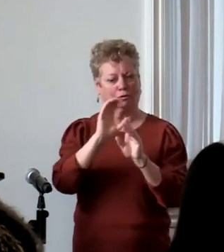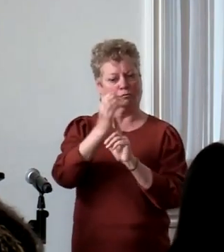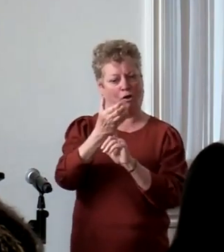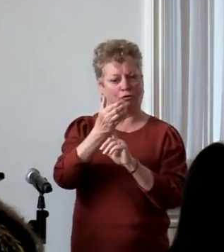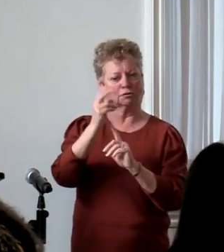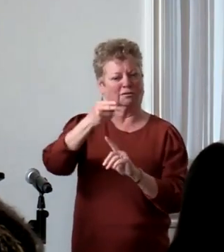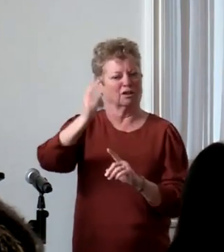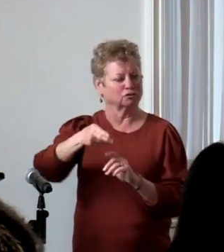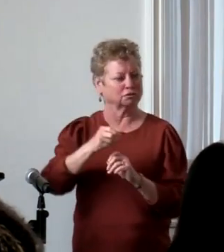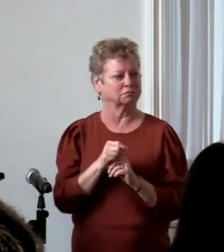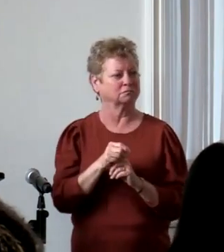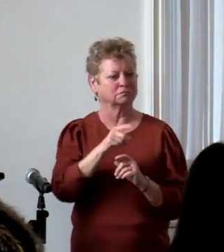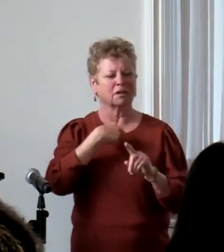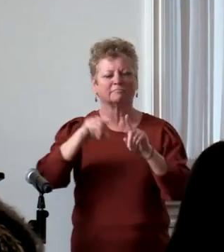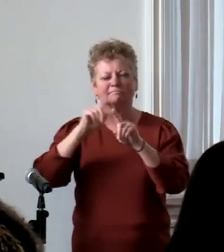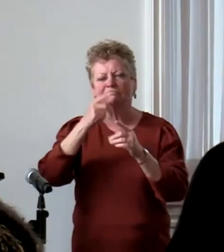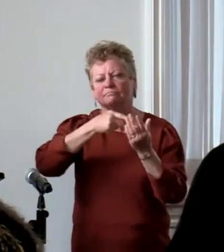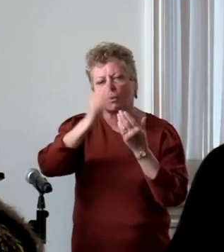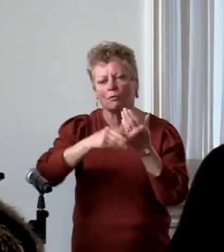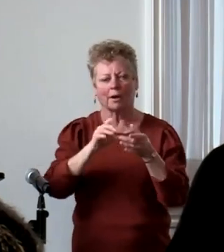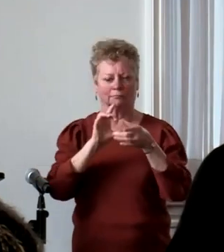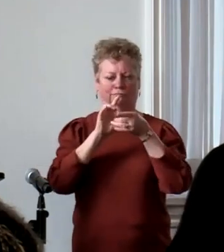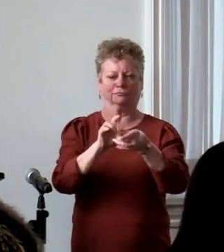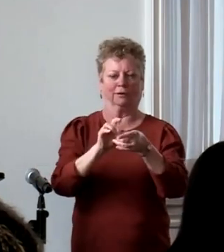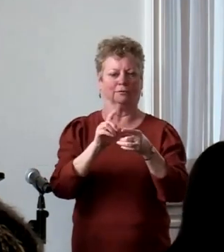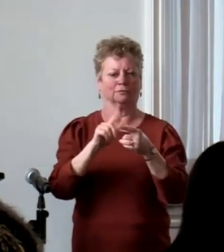where she lead initiatives and strategies related to trails,